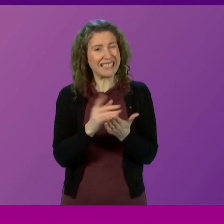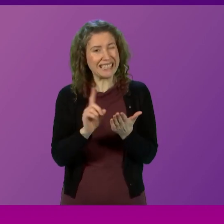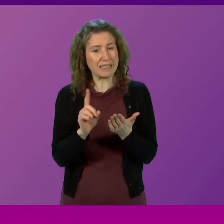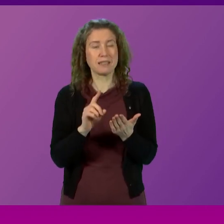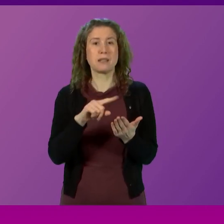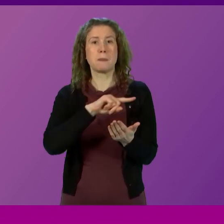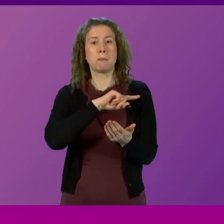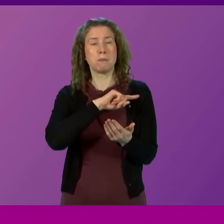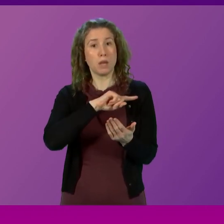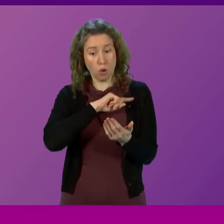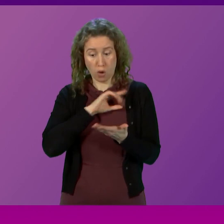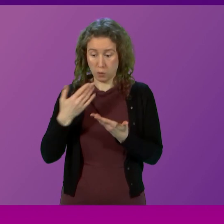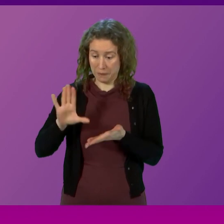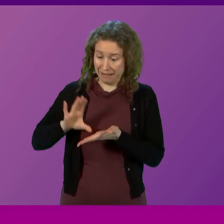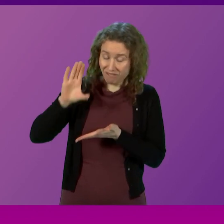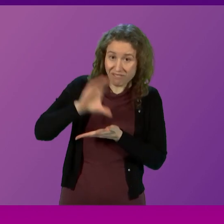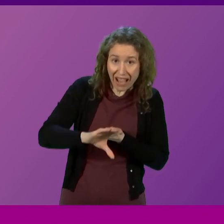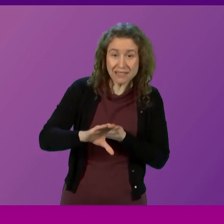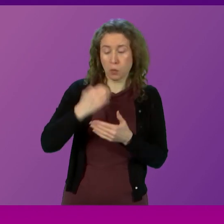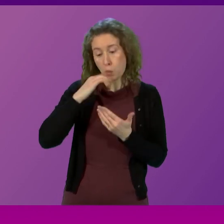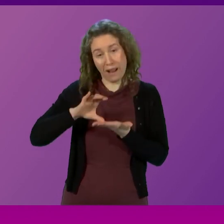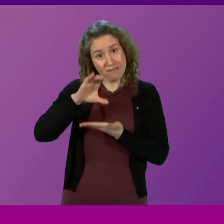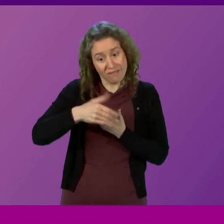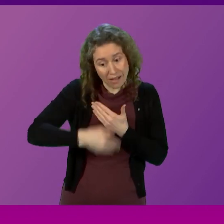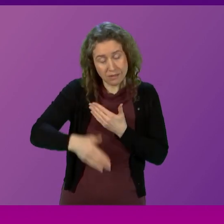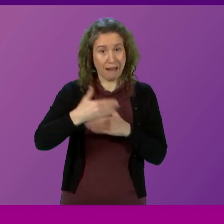because of the investments that are being made and the actions that are being taken,